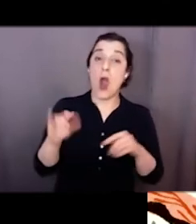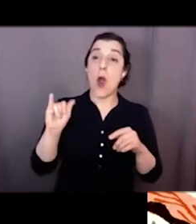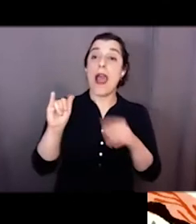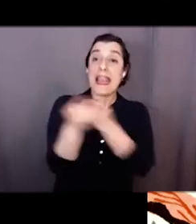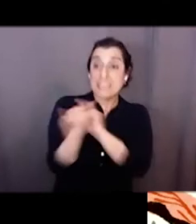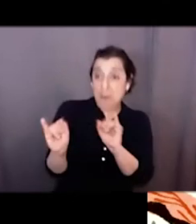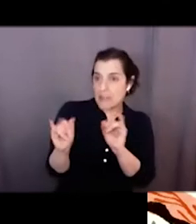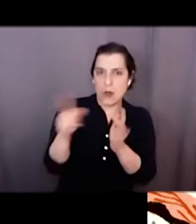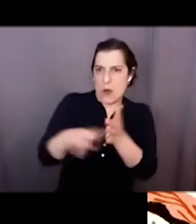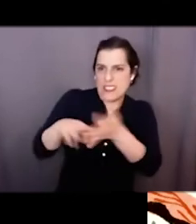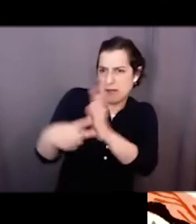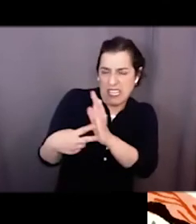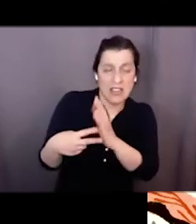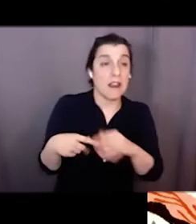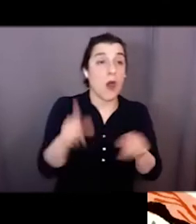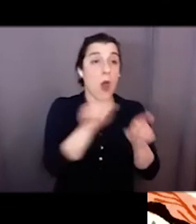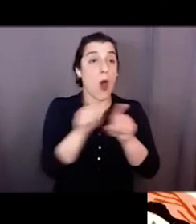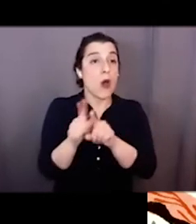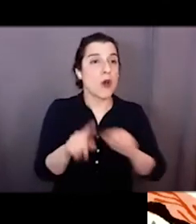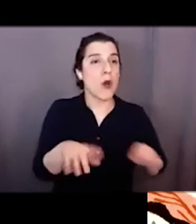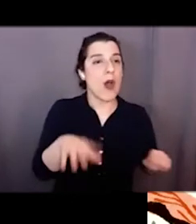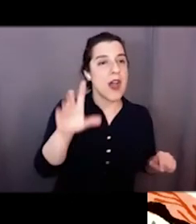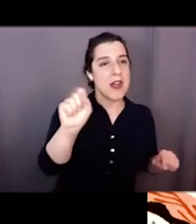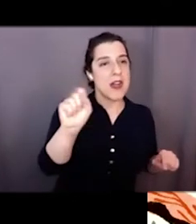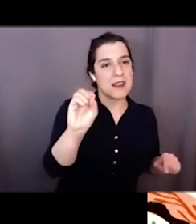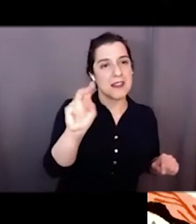including sonified data representations, um, from,